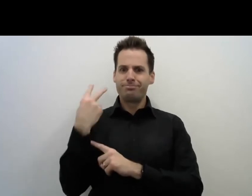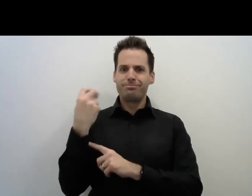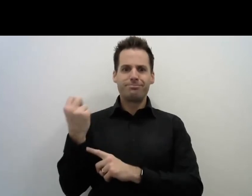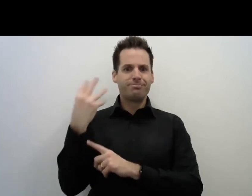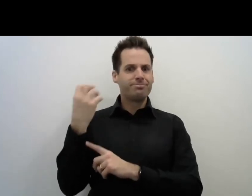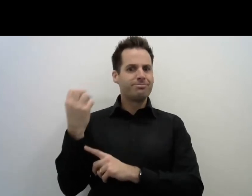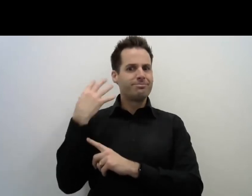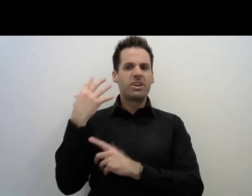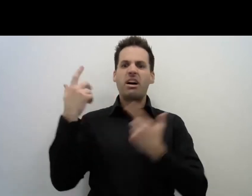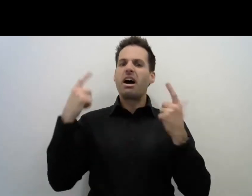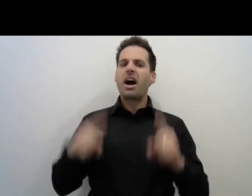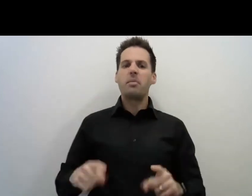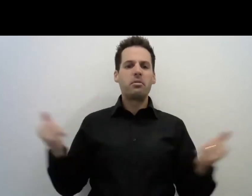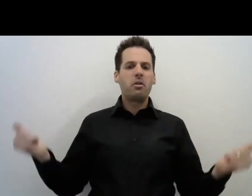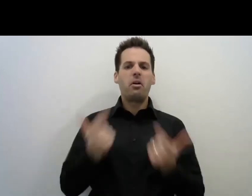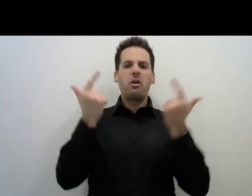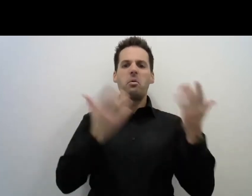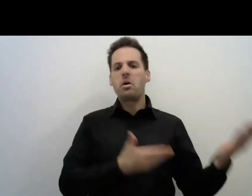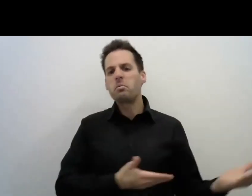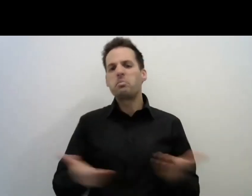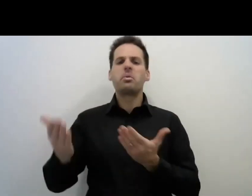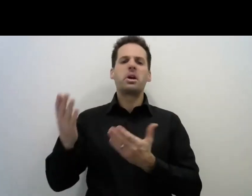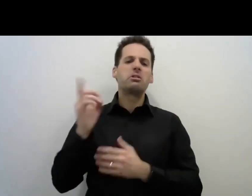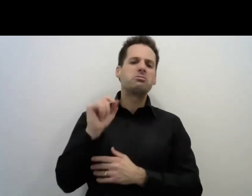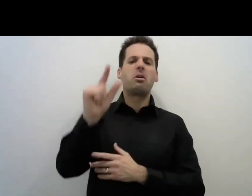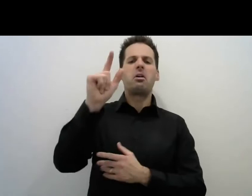and that's lovely but you know that's just not the way our society is operating at the moment